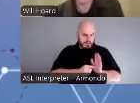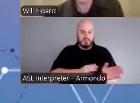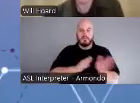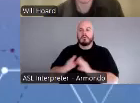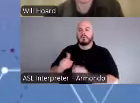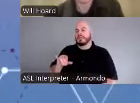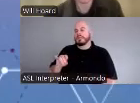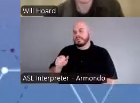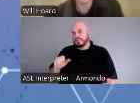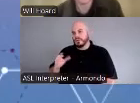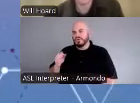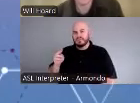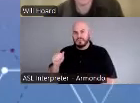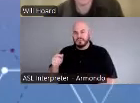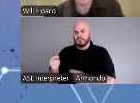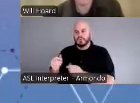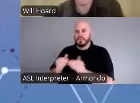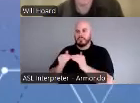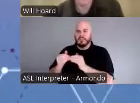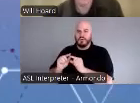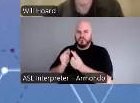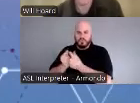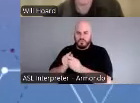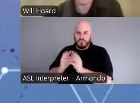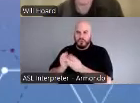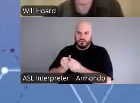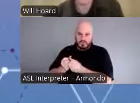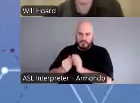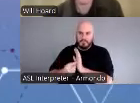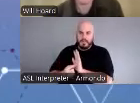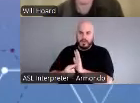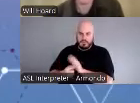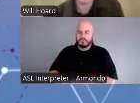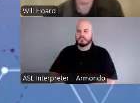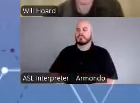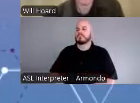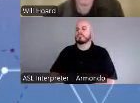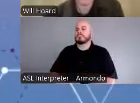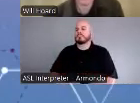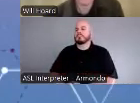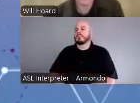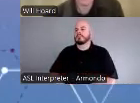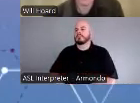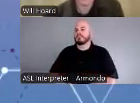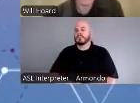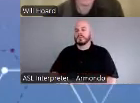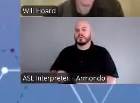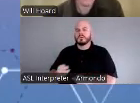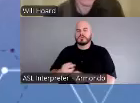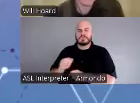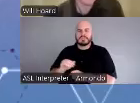were doing the peer group workshop model of this project using the same Living Well in the Community curriculum.